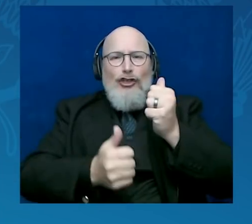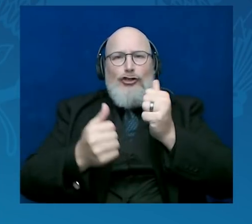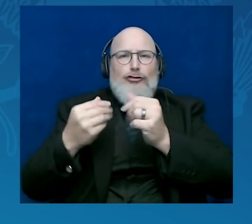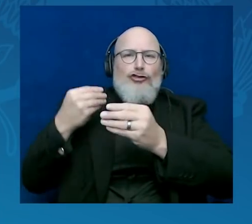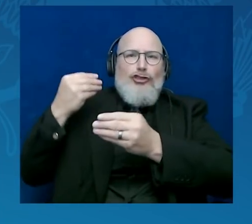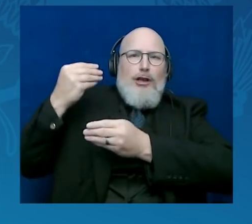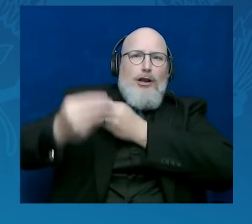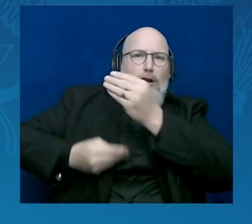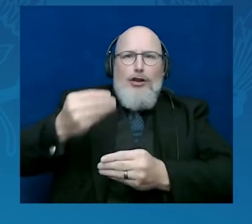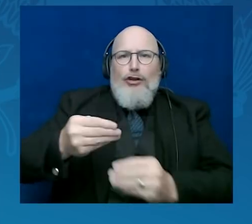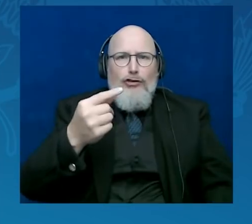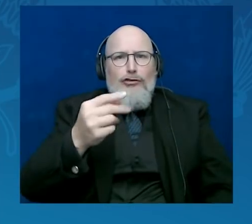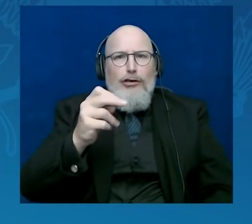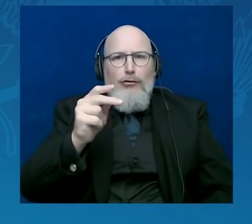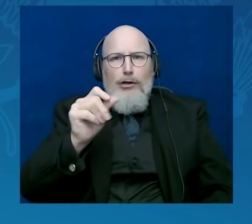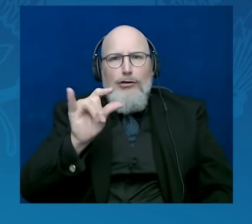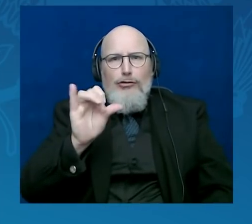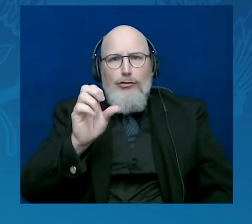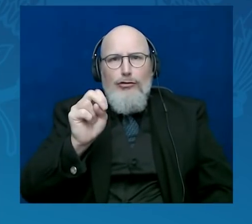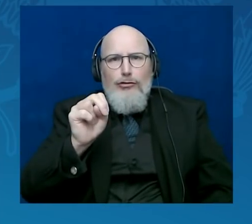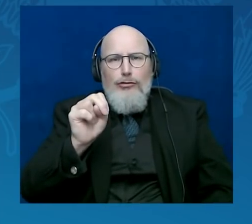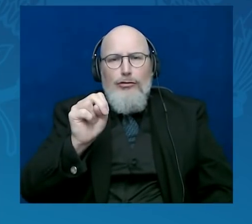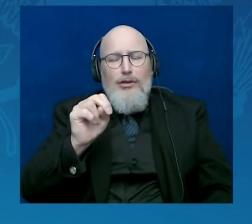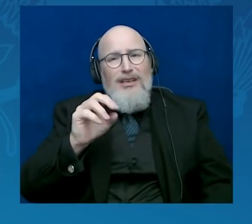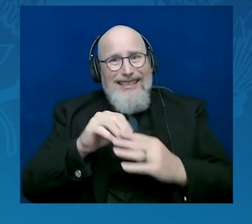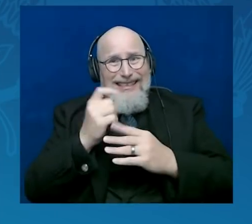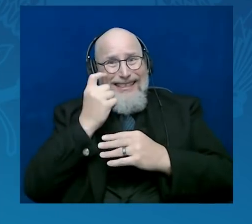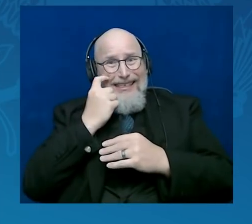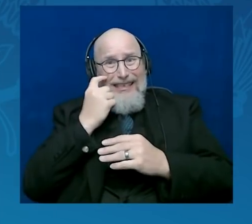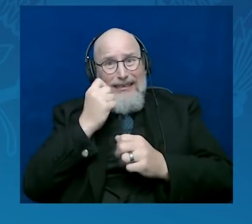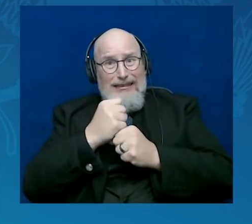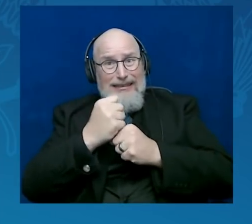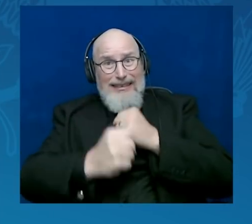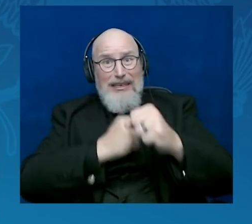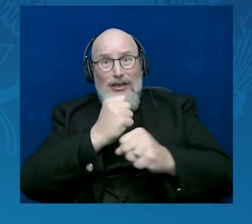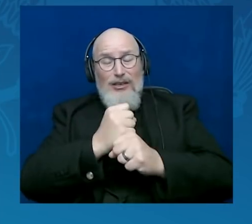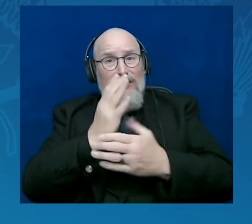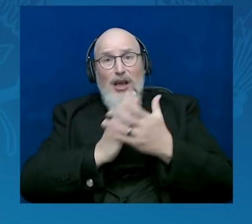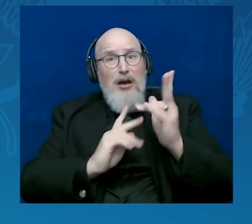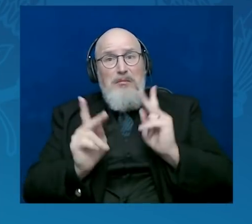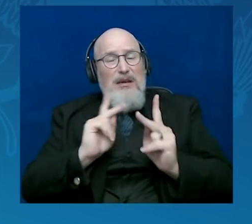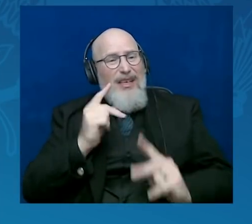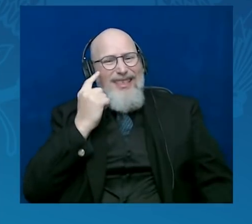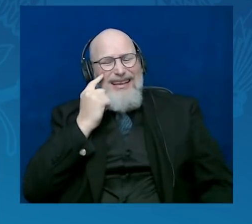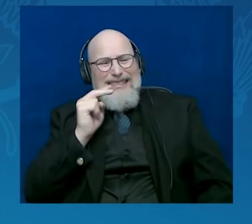In recent years, some have questioned whether the West is up to the task.